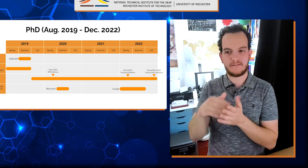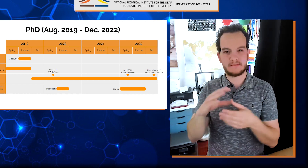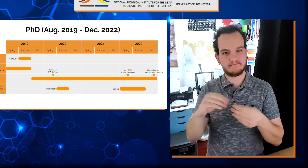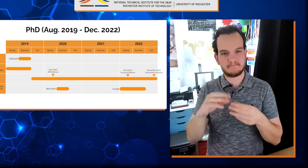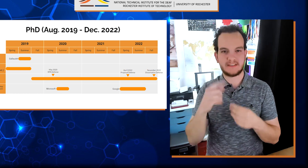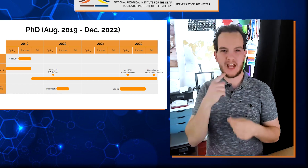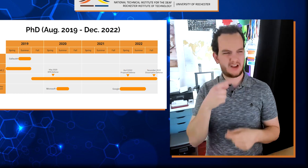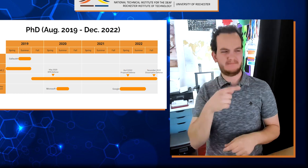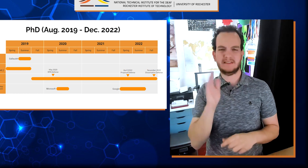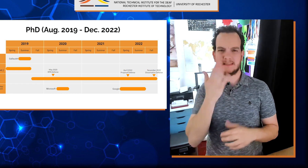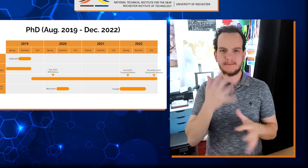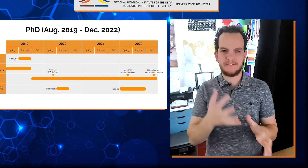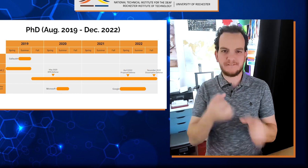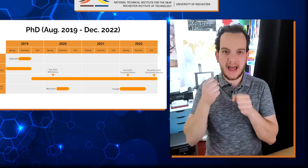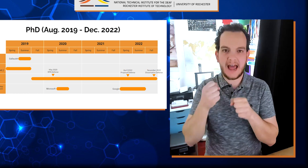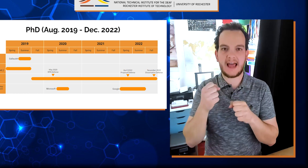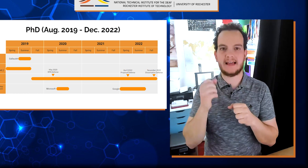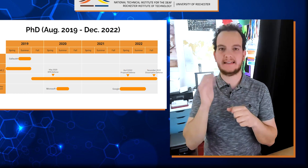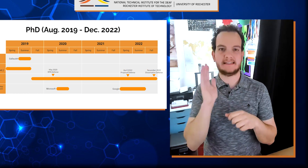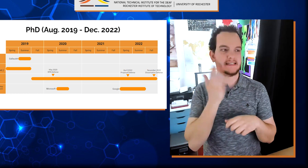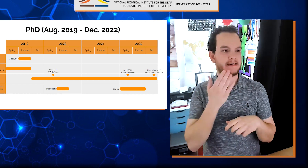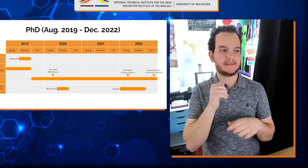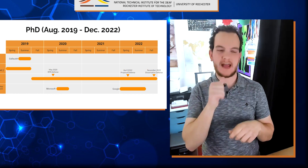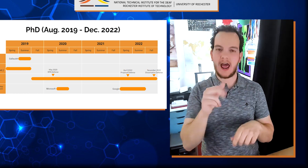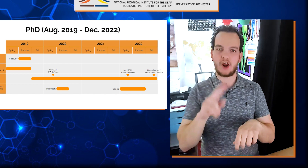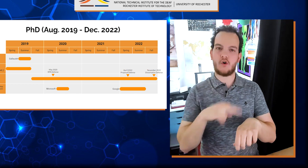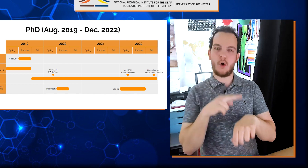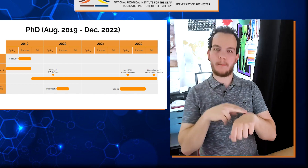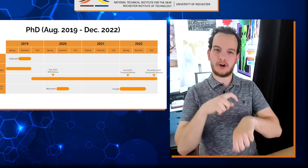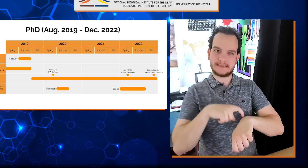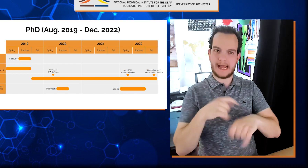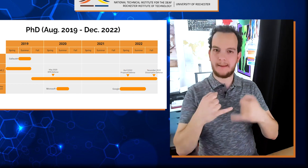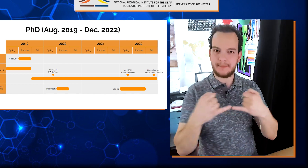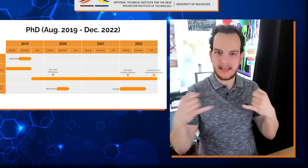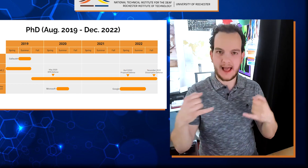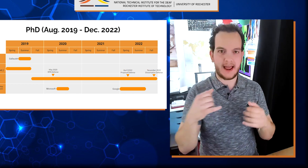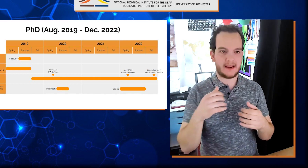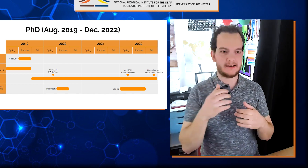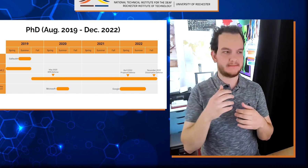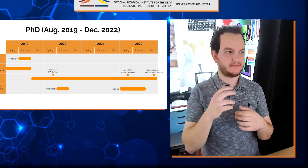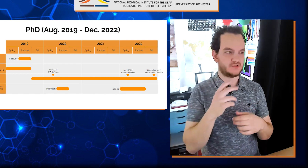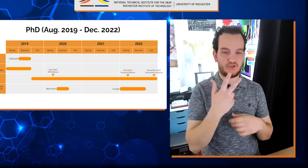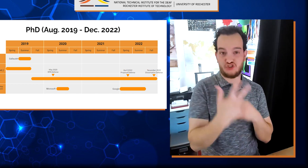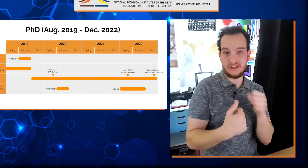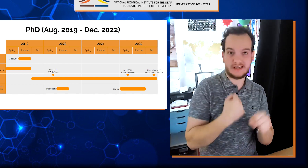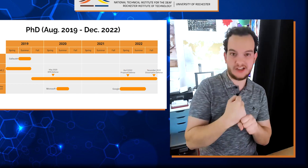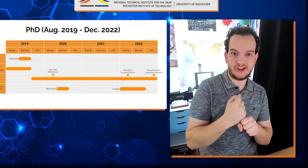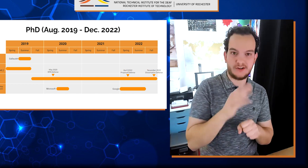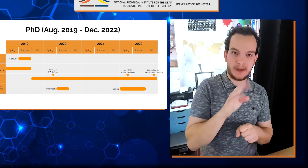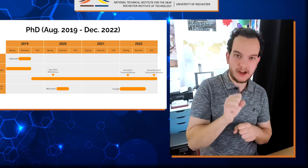Something people often say is that it seems like it was fast. For me, it doesn't seem like a normal timeline.